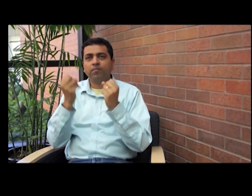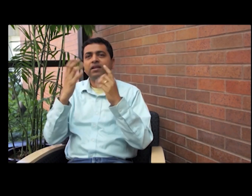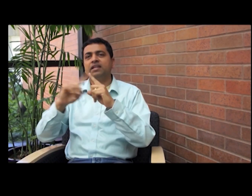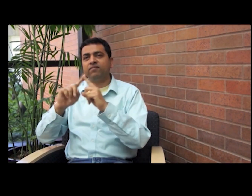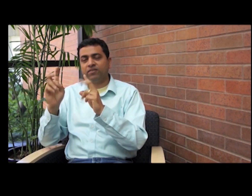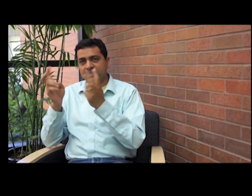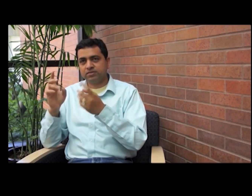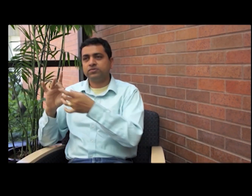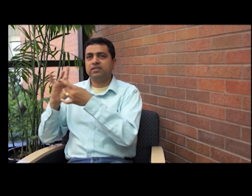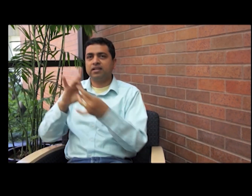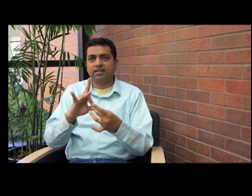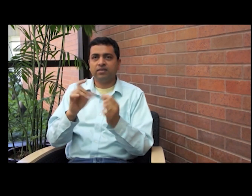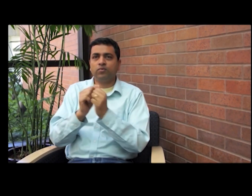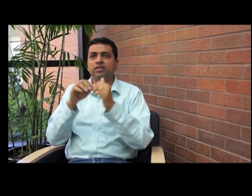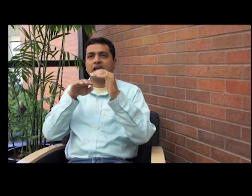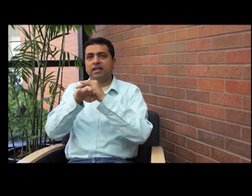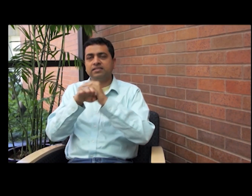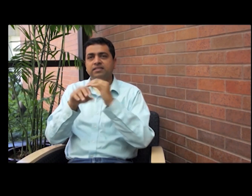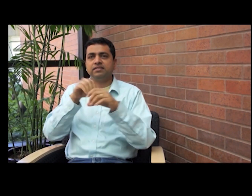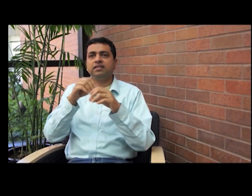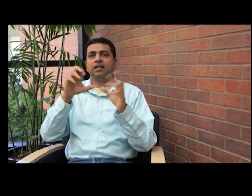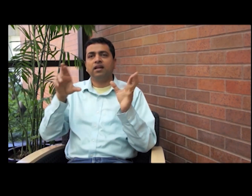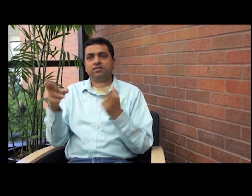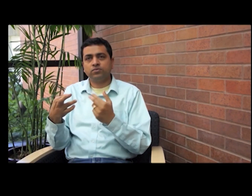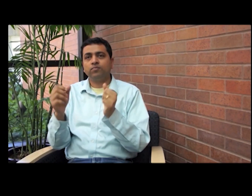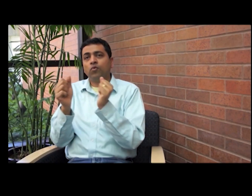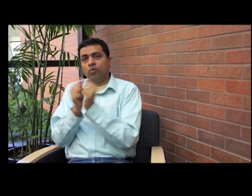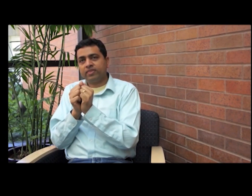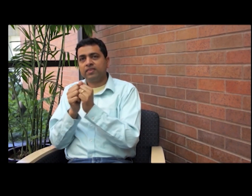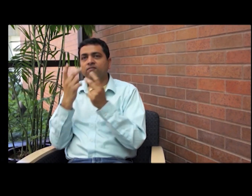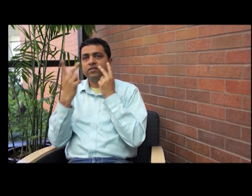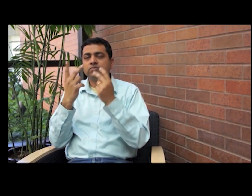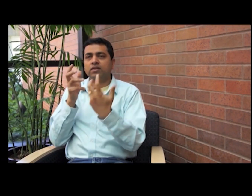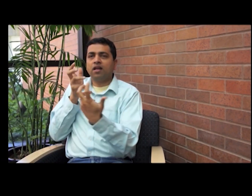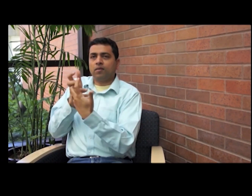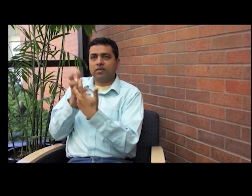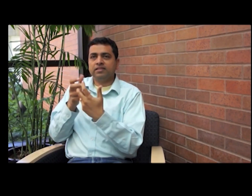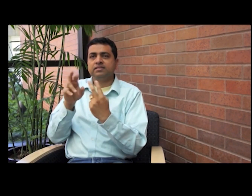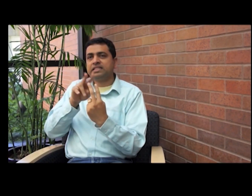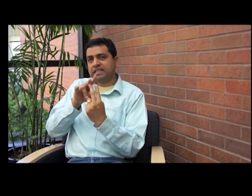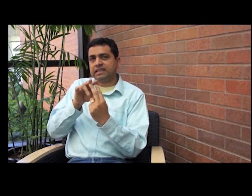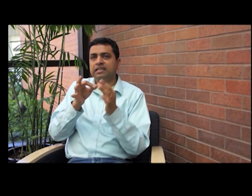would focus on identifying issues with accessibility in classroom in the area of visual accommodations